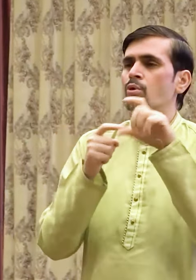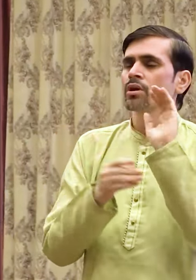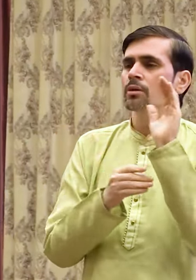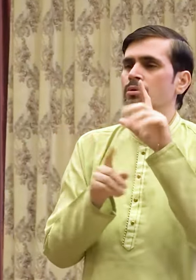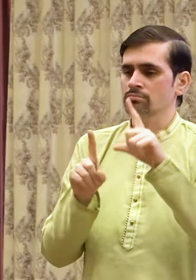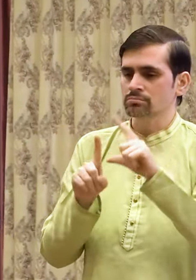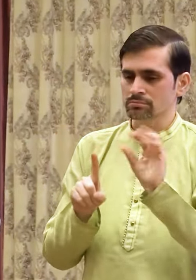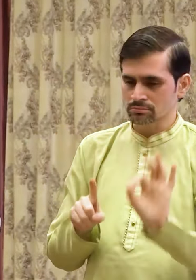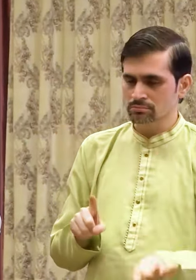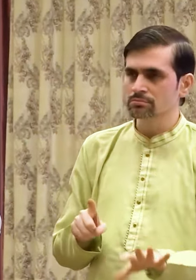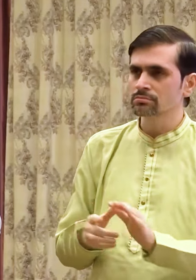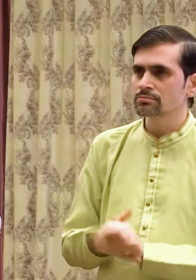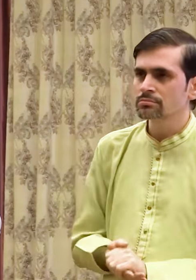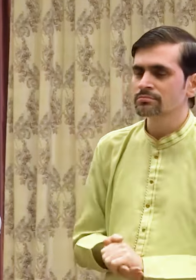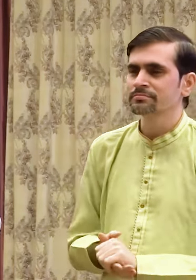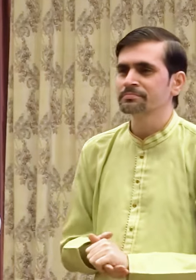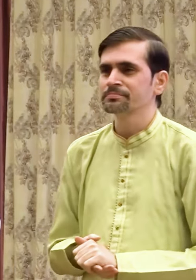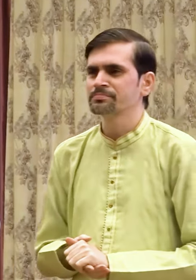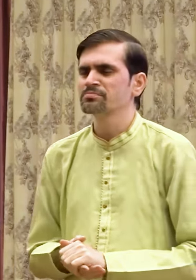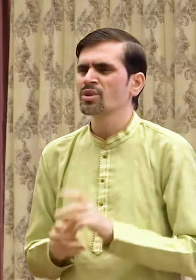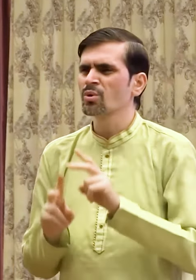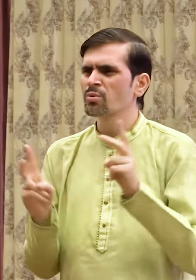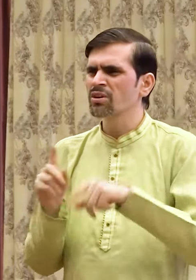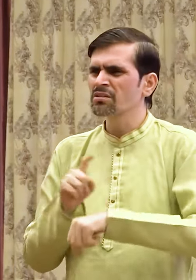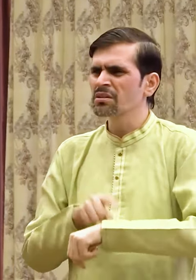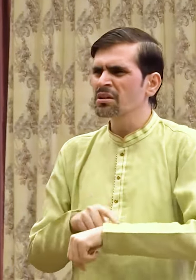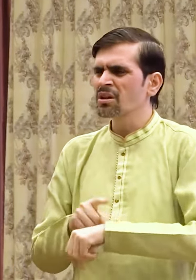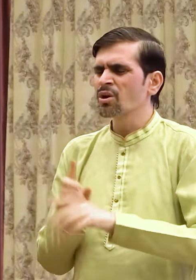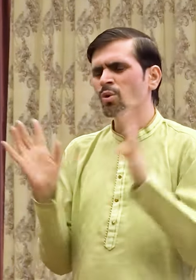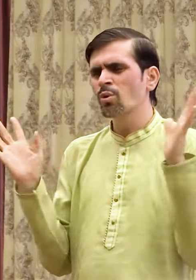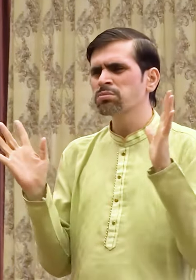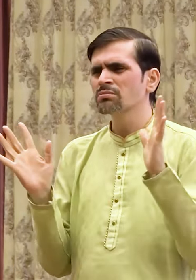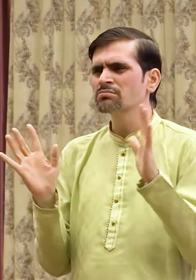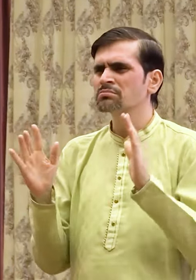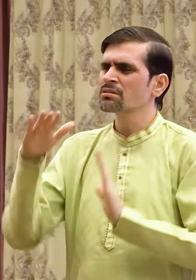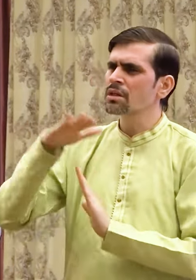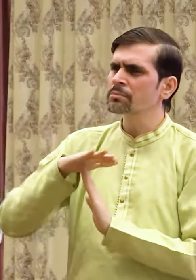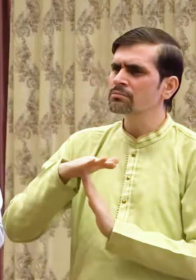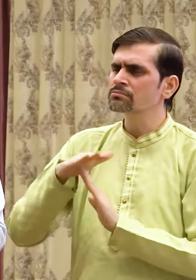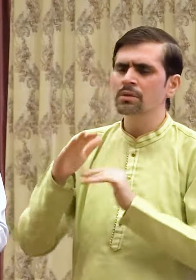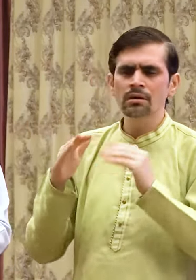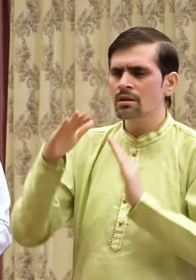Many times I feel he will stop now, but he doesn't.